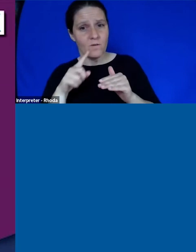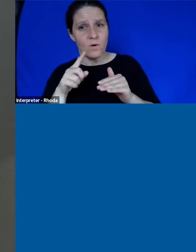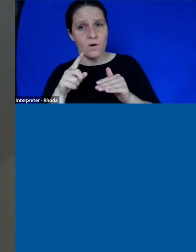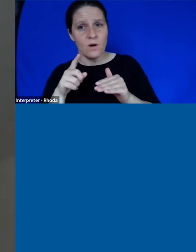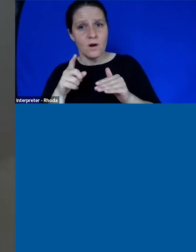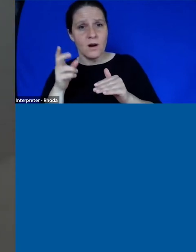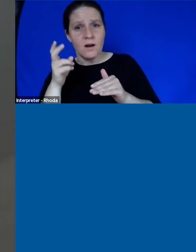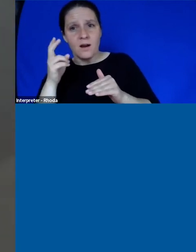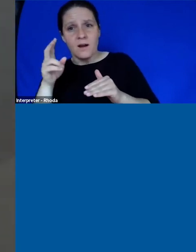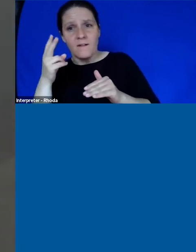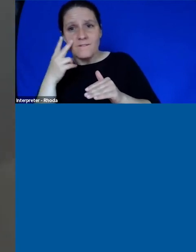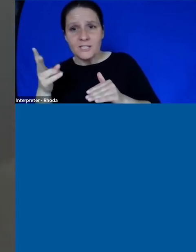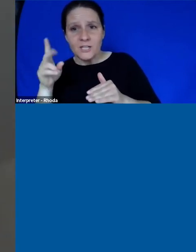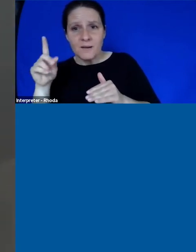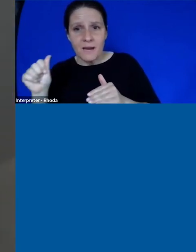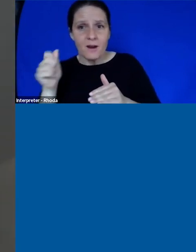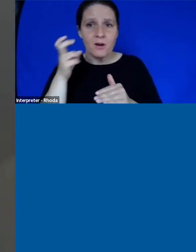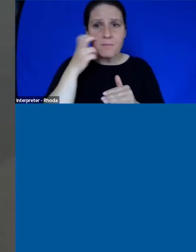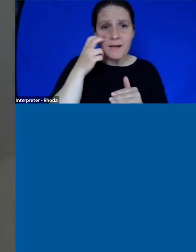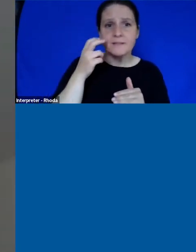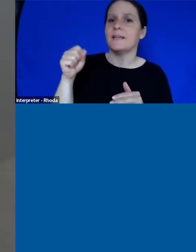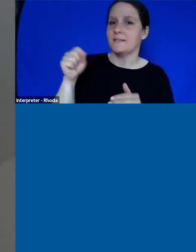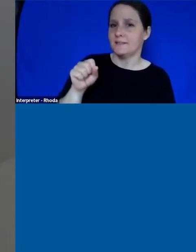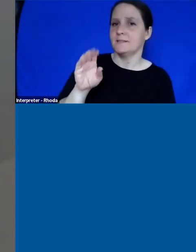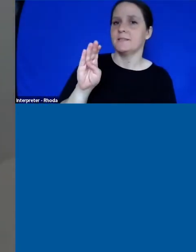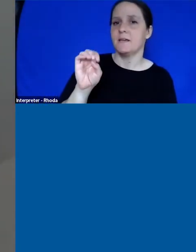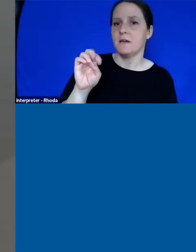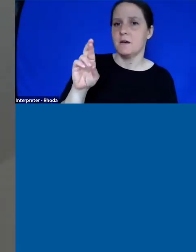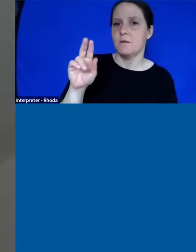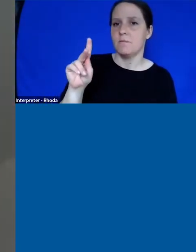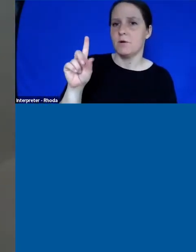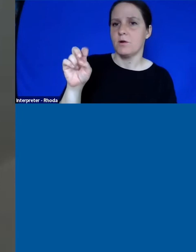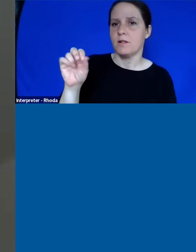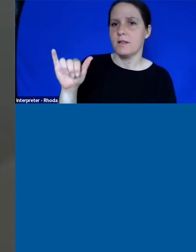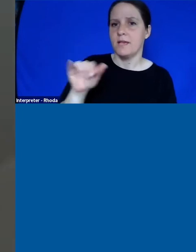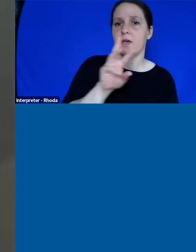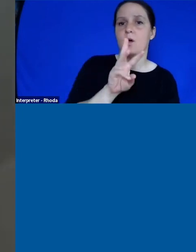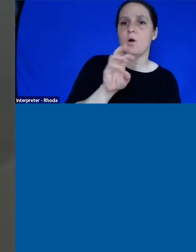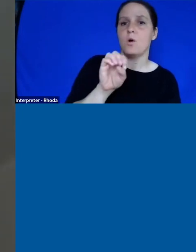Yes, so the website we have at Berkeley is webaccess, one word,